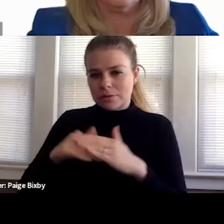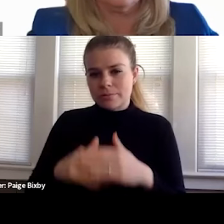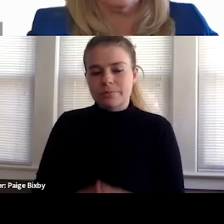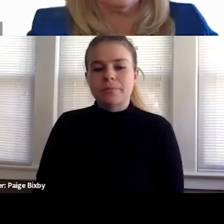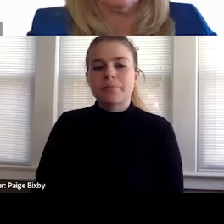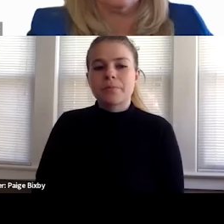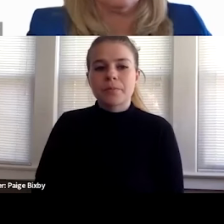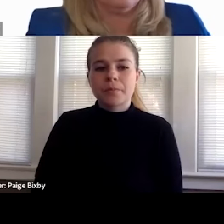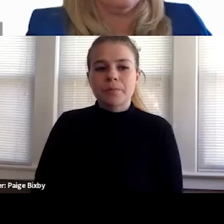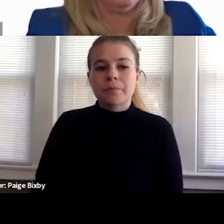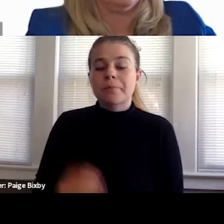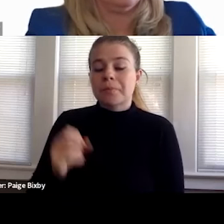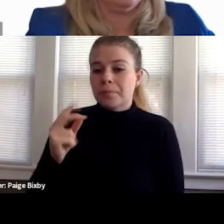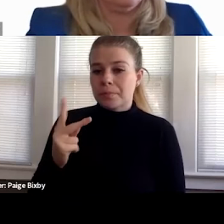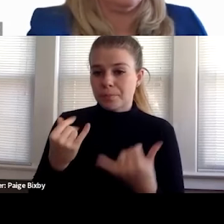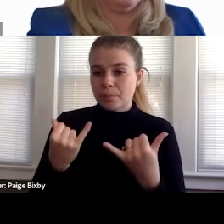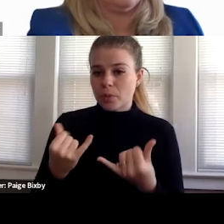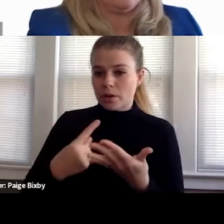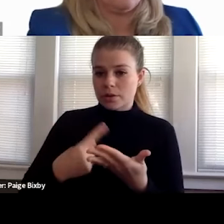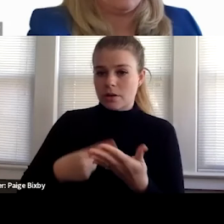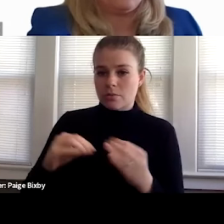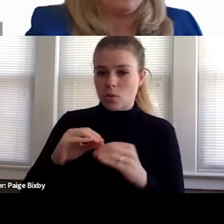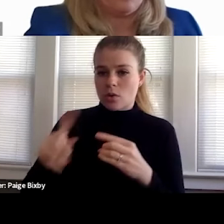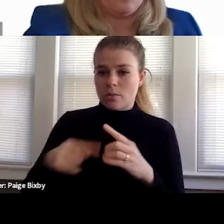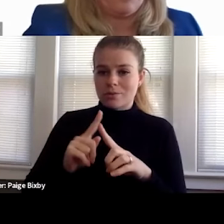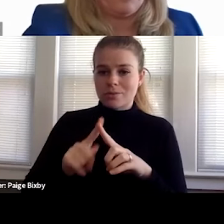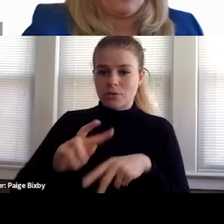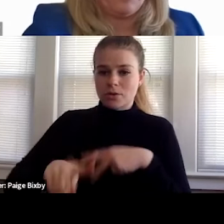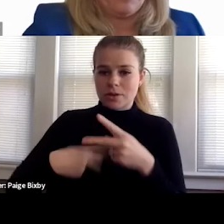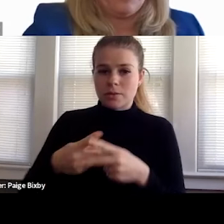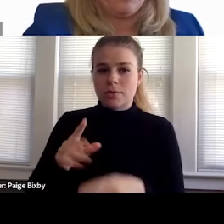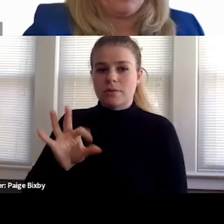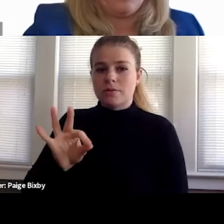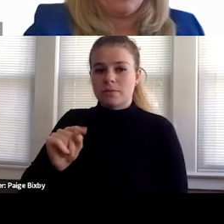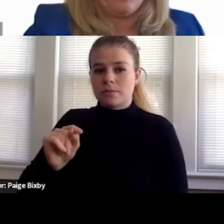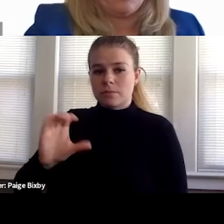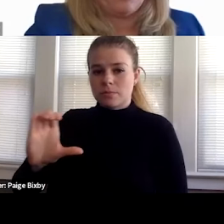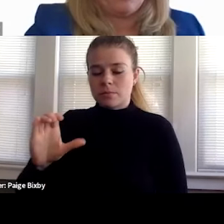All right, so we're gonna talk a little bit about different types of family treatment court models. There's many different ways